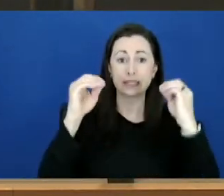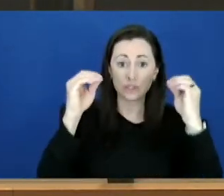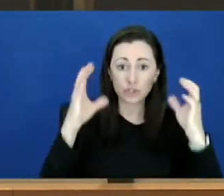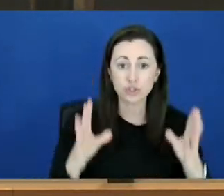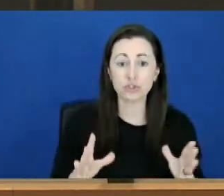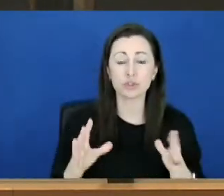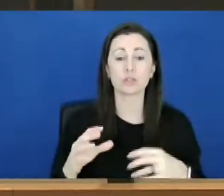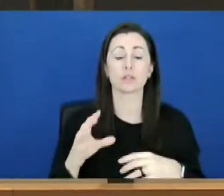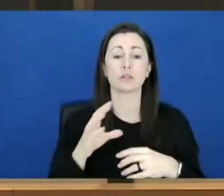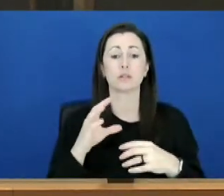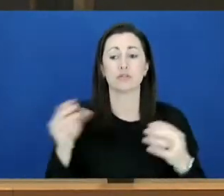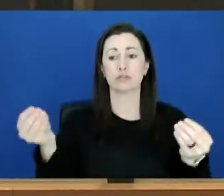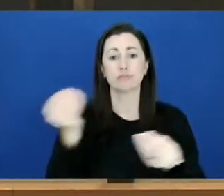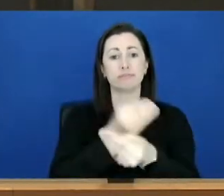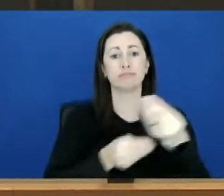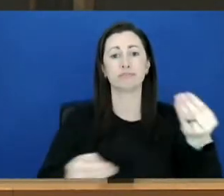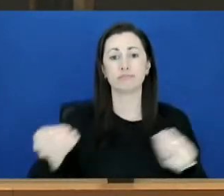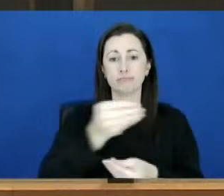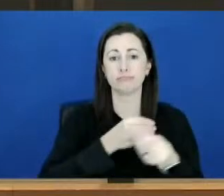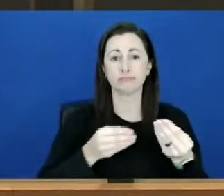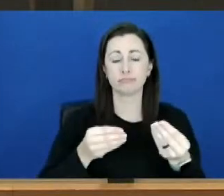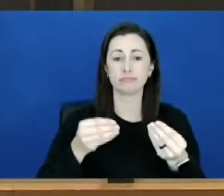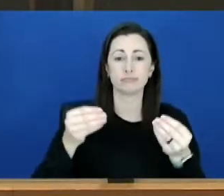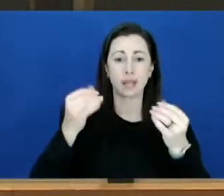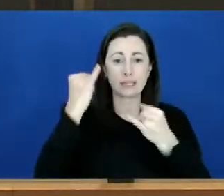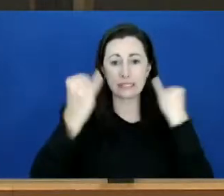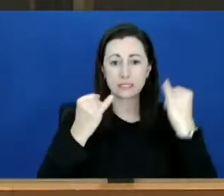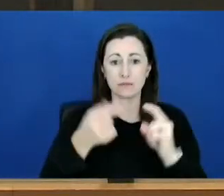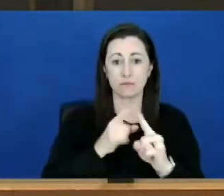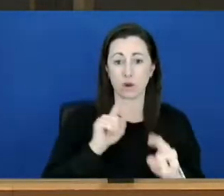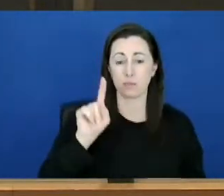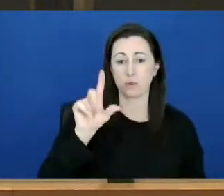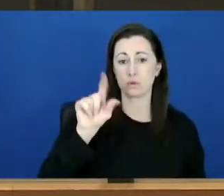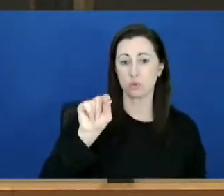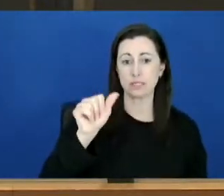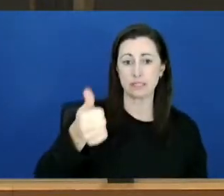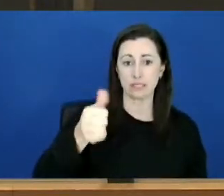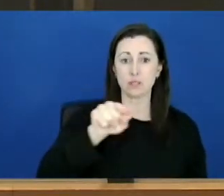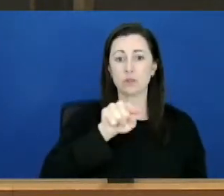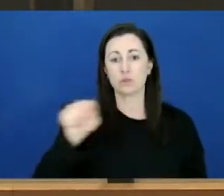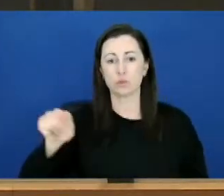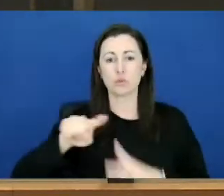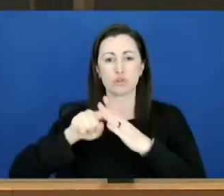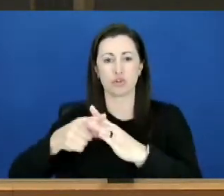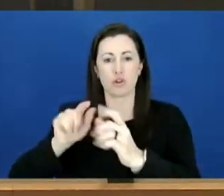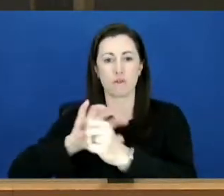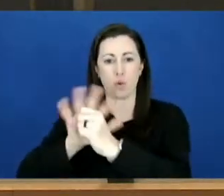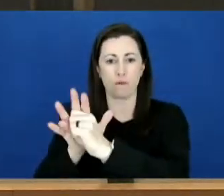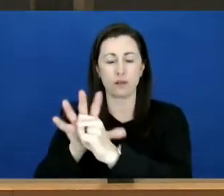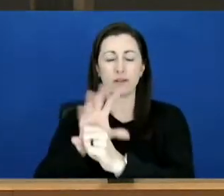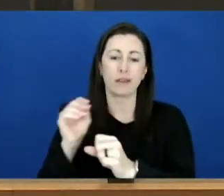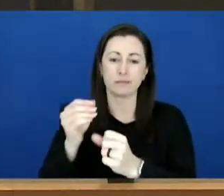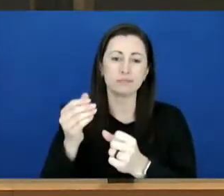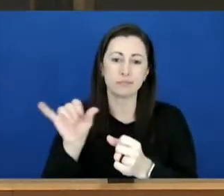WITH EDUCATION, WITH TEACHERS, EXCHANGING IDEAS, FOR ABOUT 2010